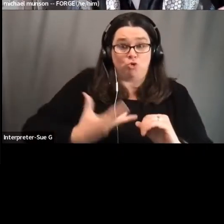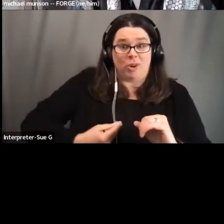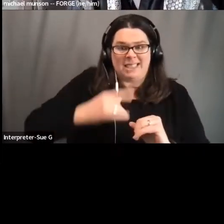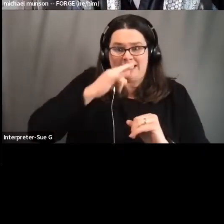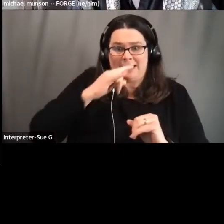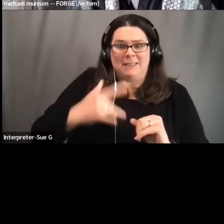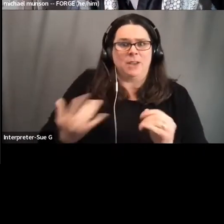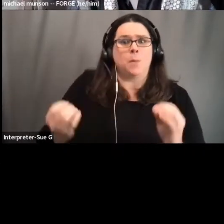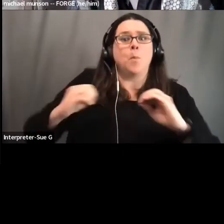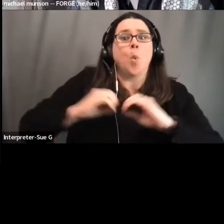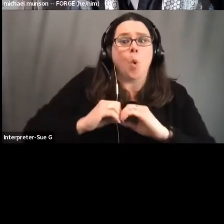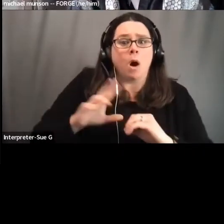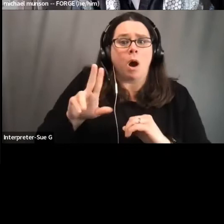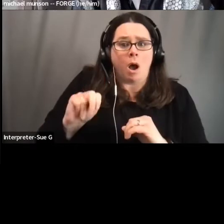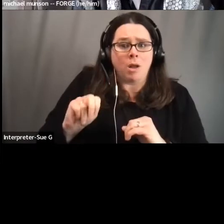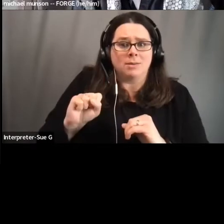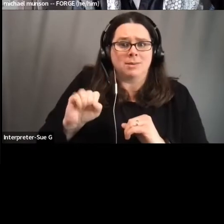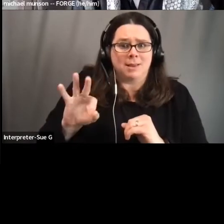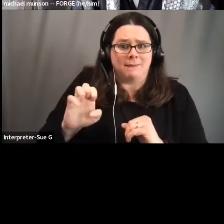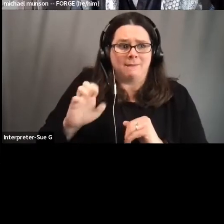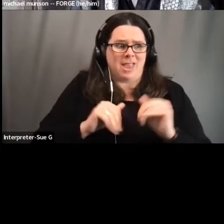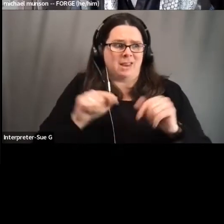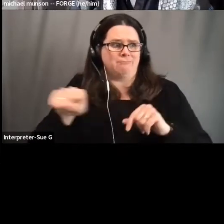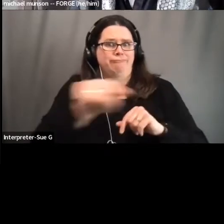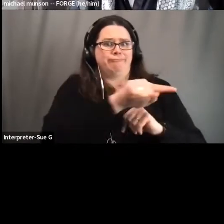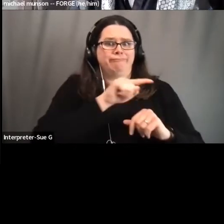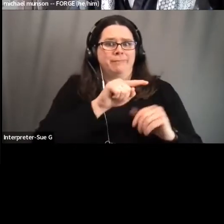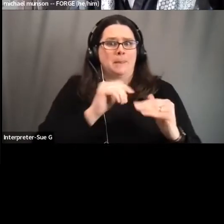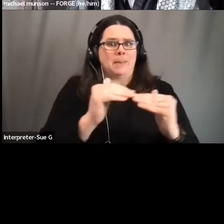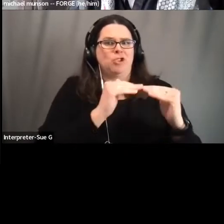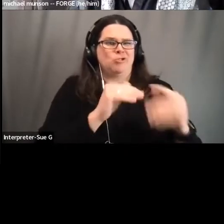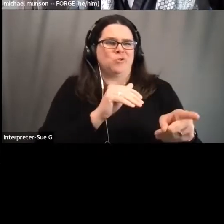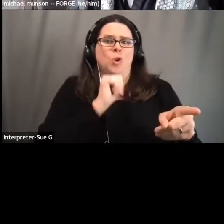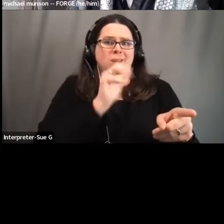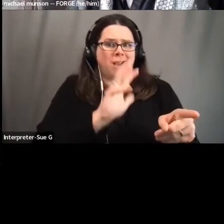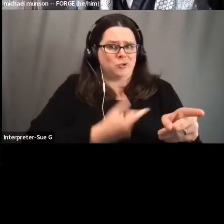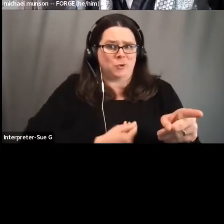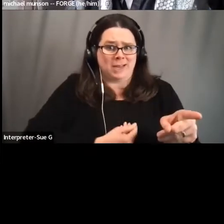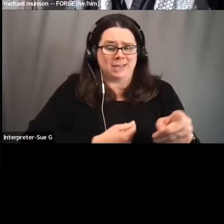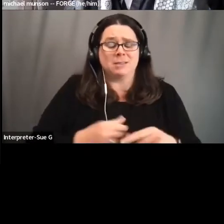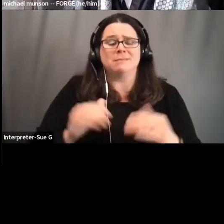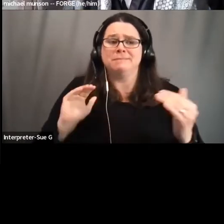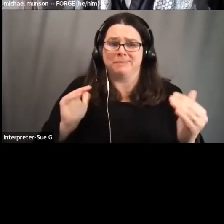than their non-trans peers. And the same is true for when we look at kids